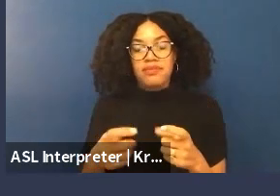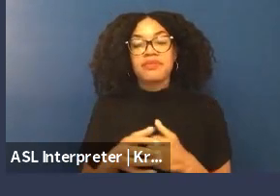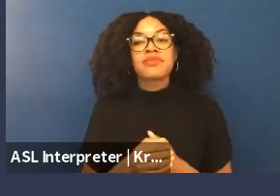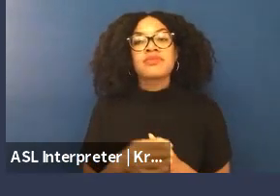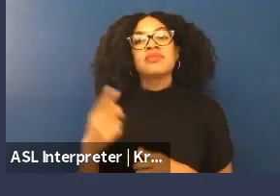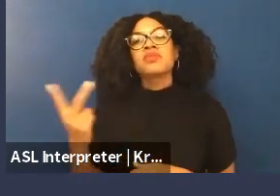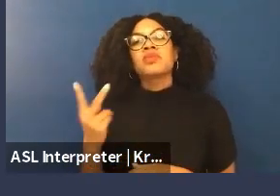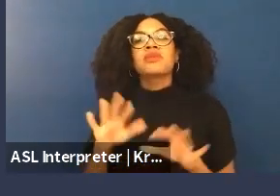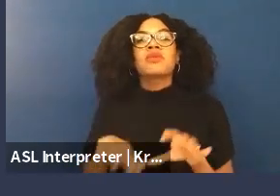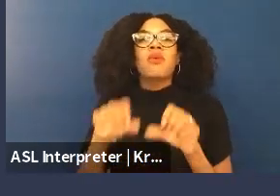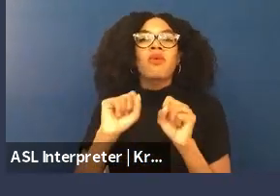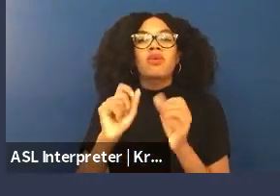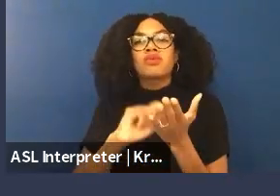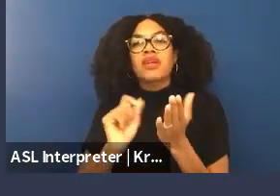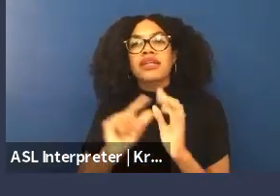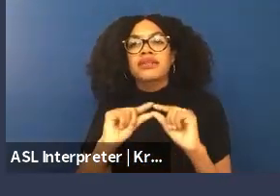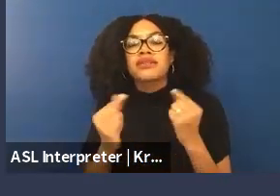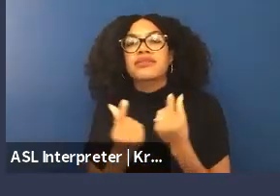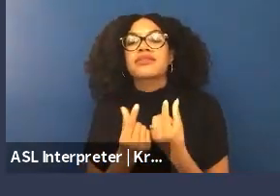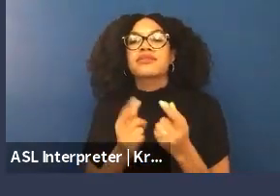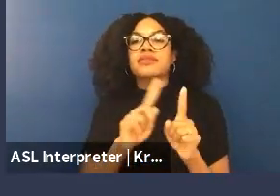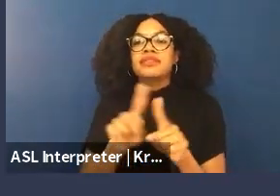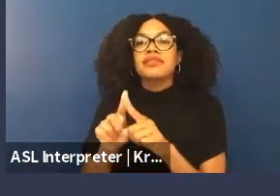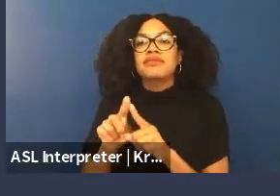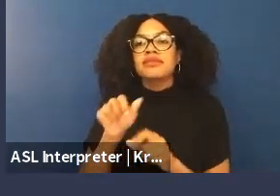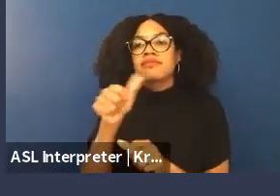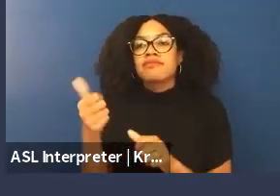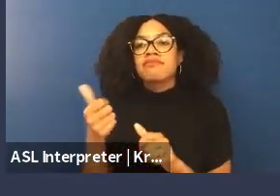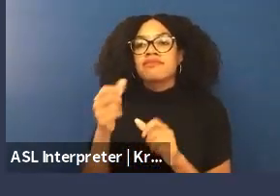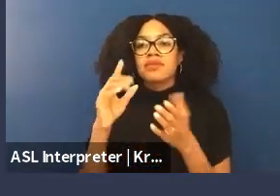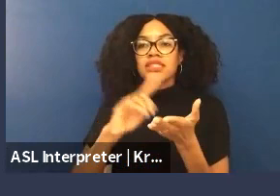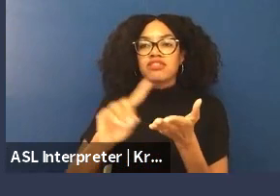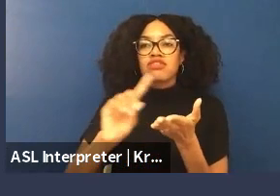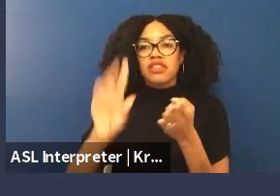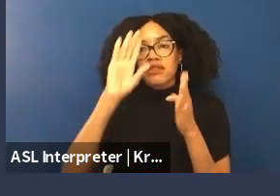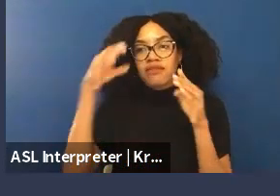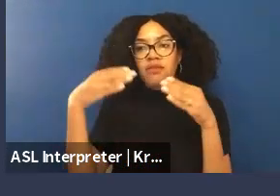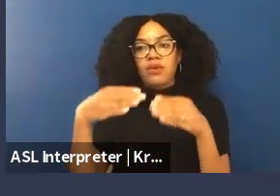focused initiatives on campus, and all of that culminated in developing a course for